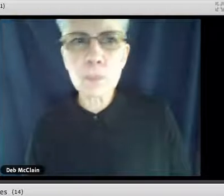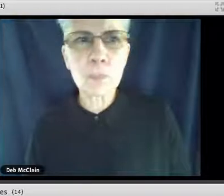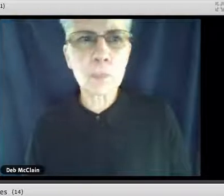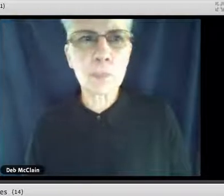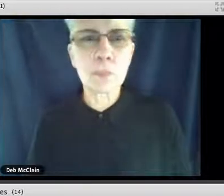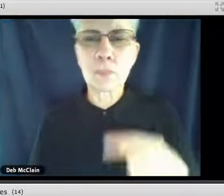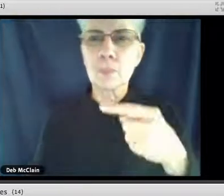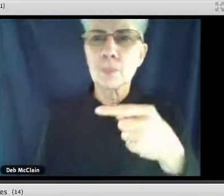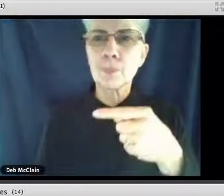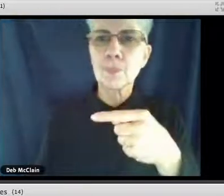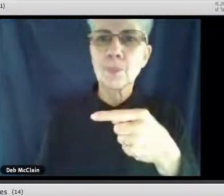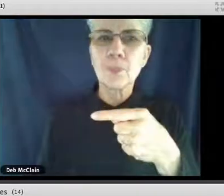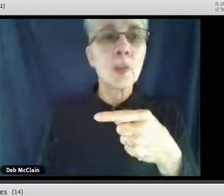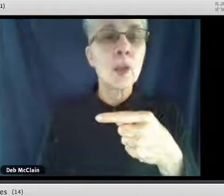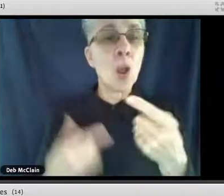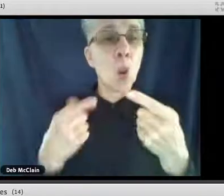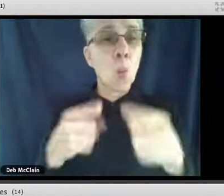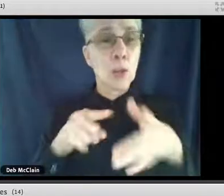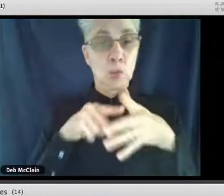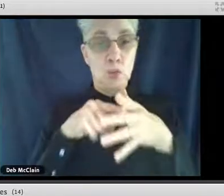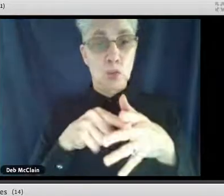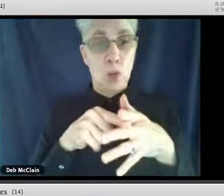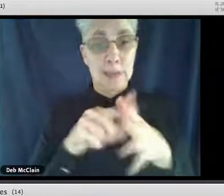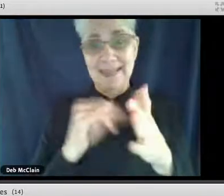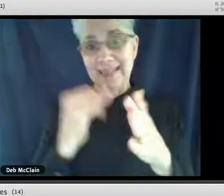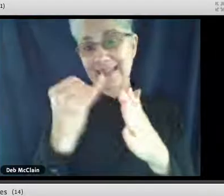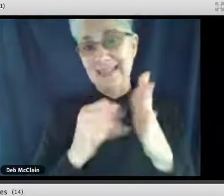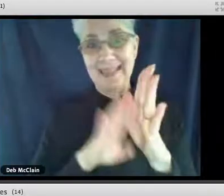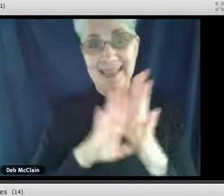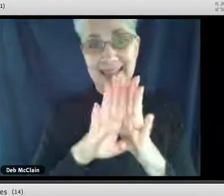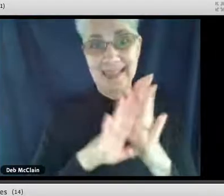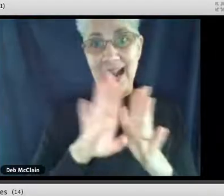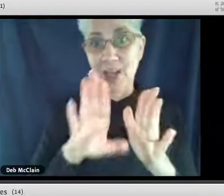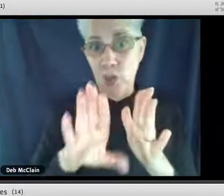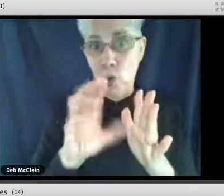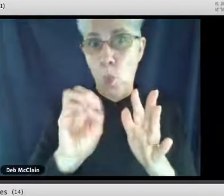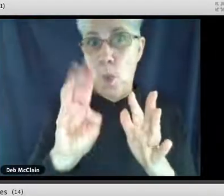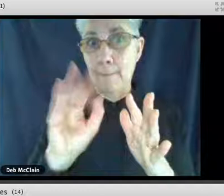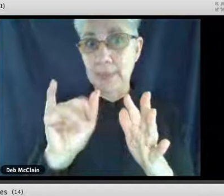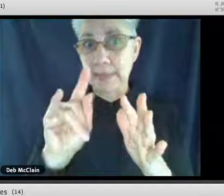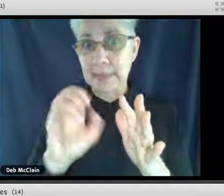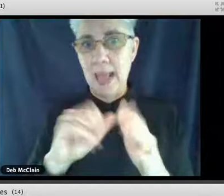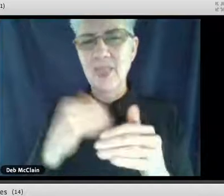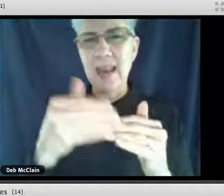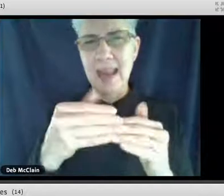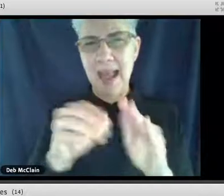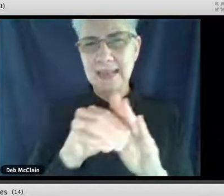So when you start designing your website, and the next slide after this is actually the example of this,